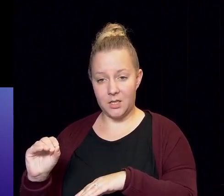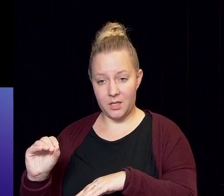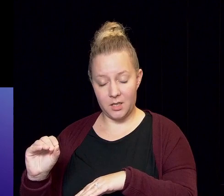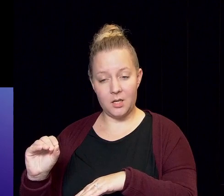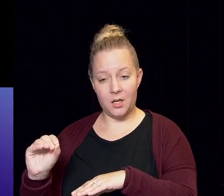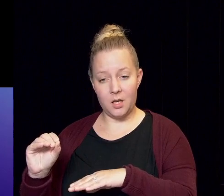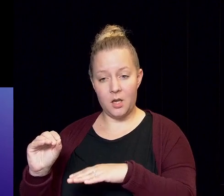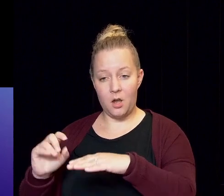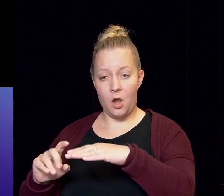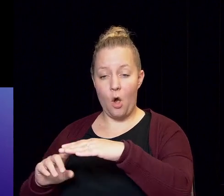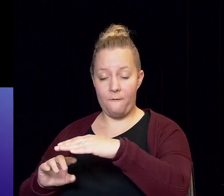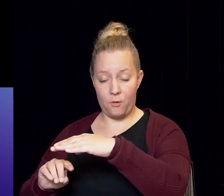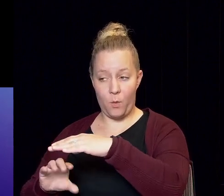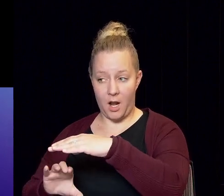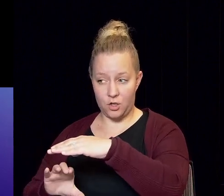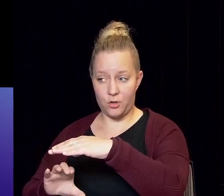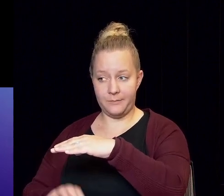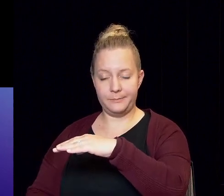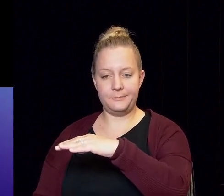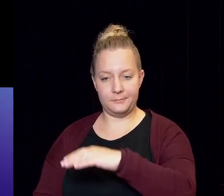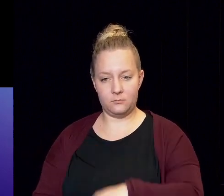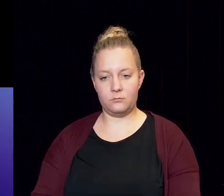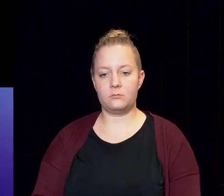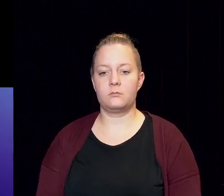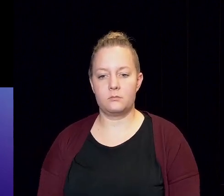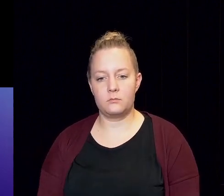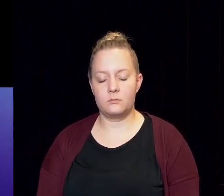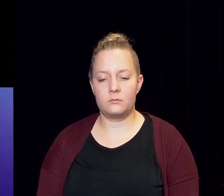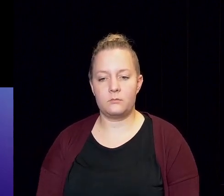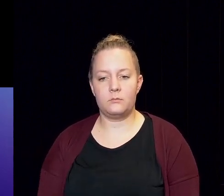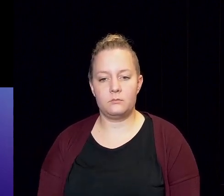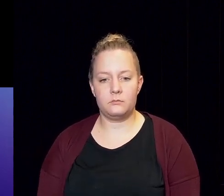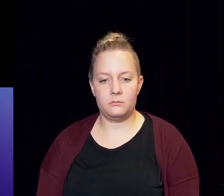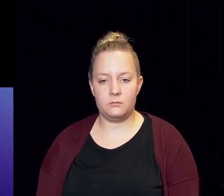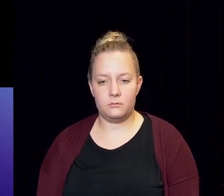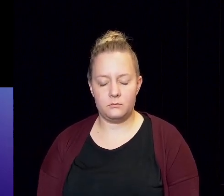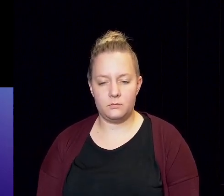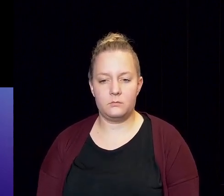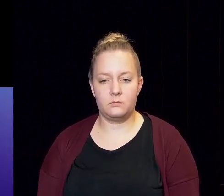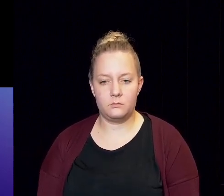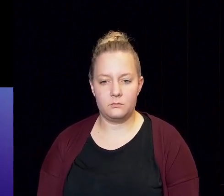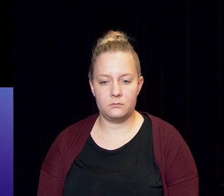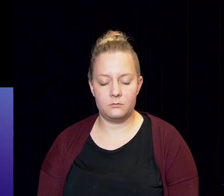over 100.